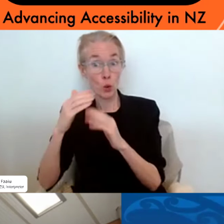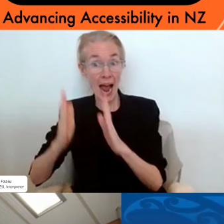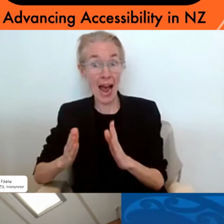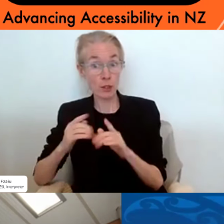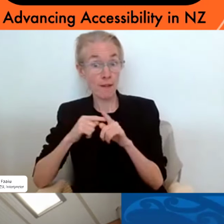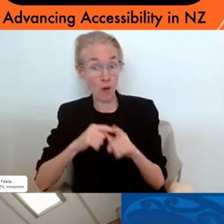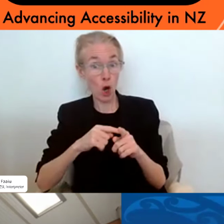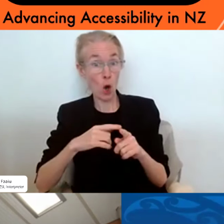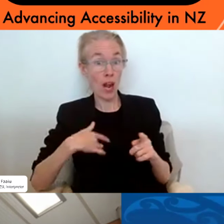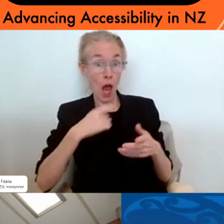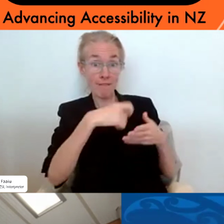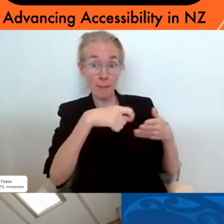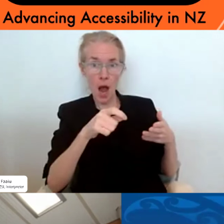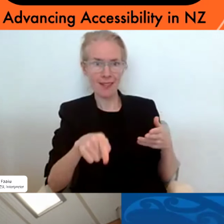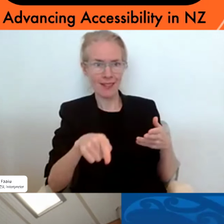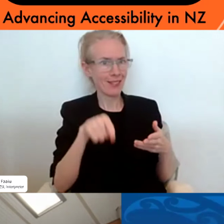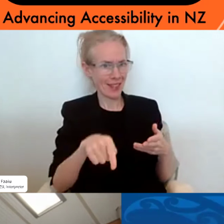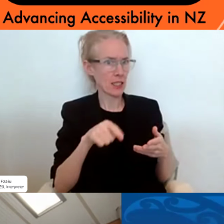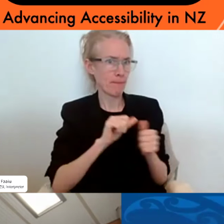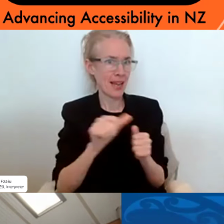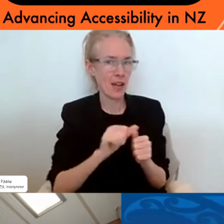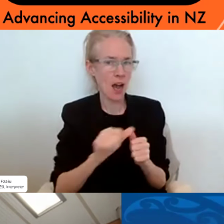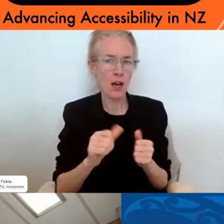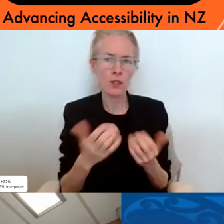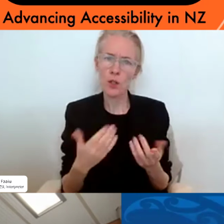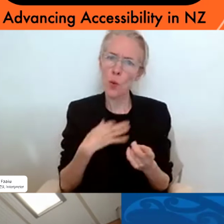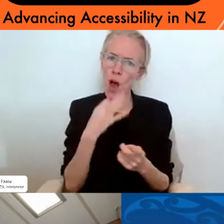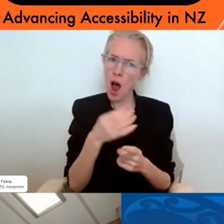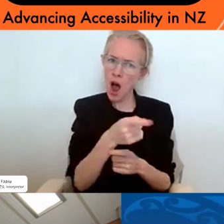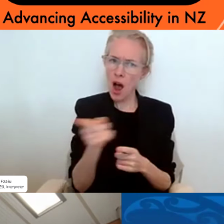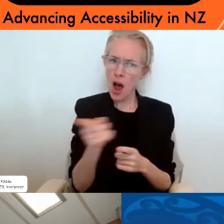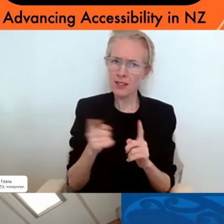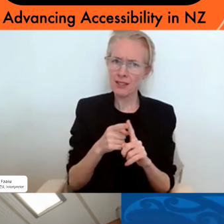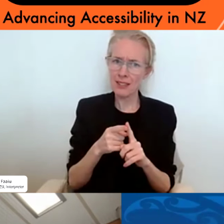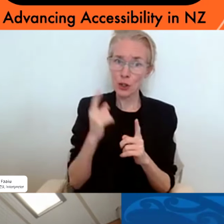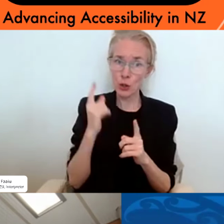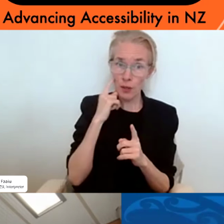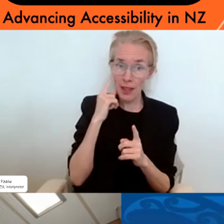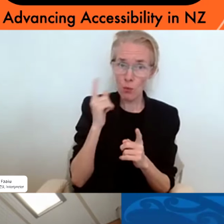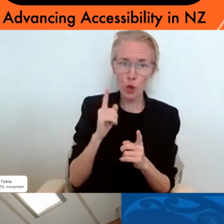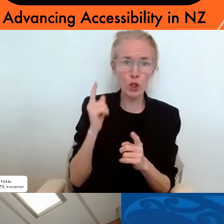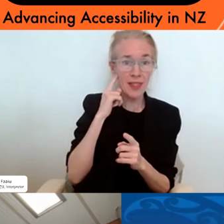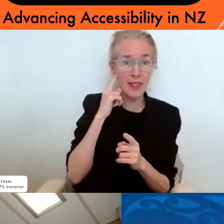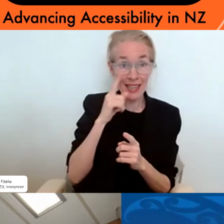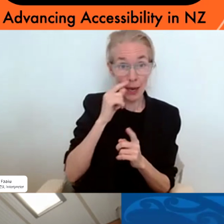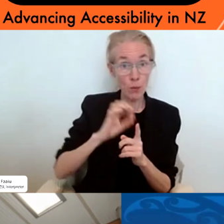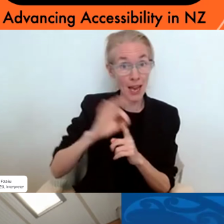build accessibility when we have so much going wrong now? I think